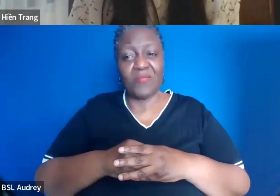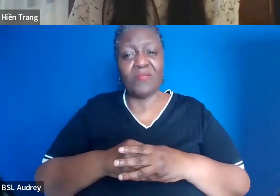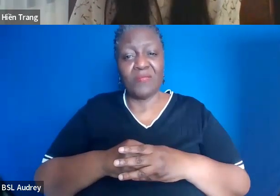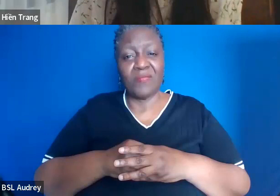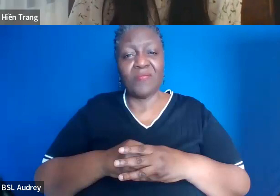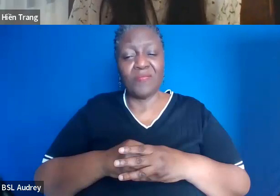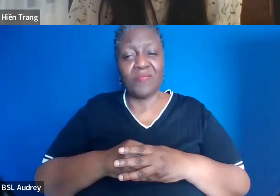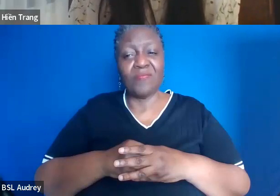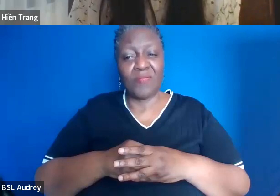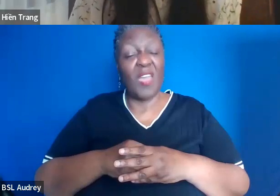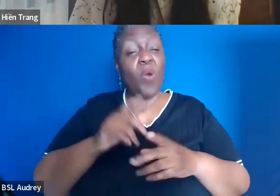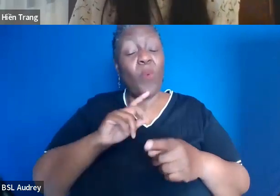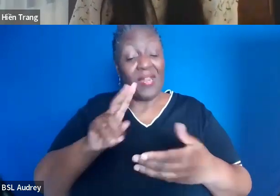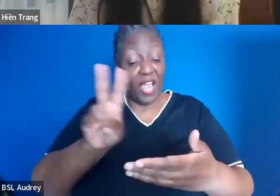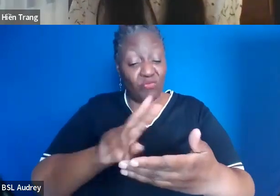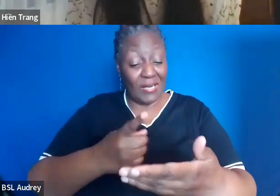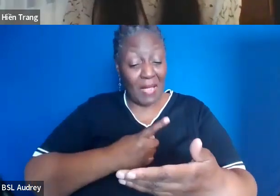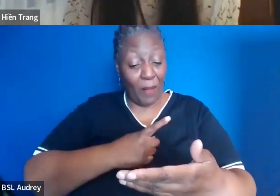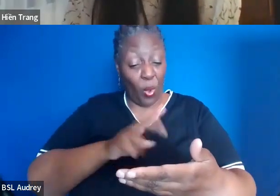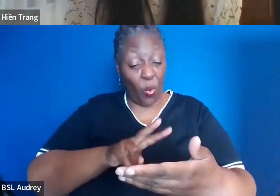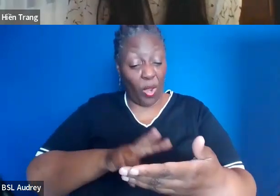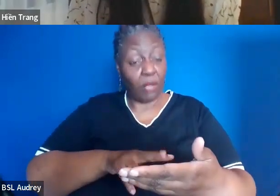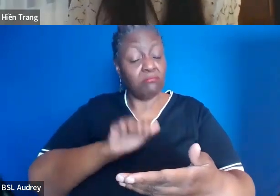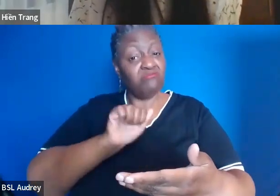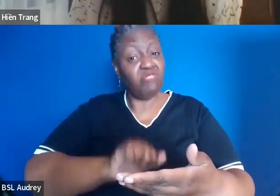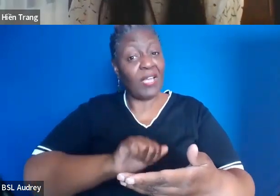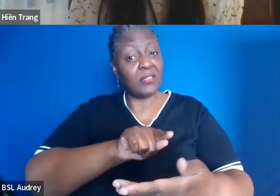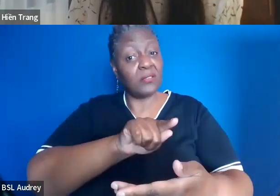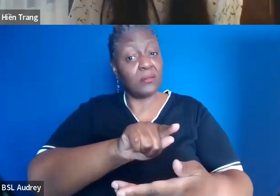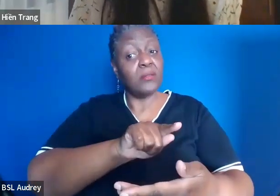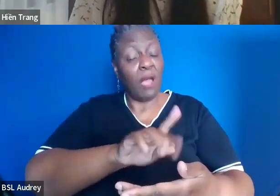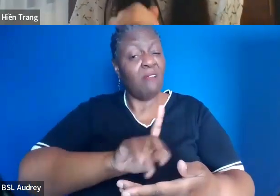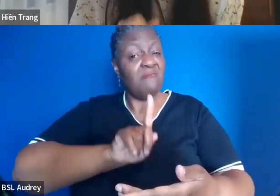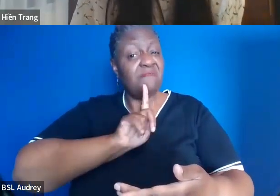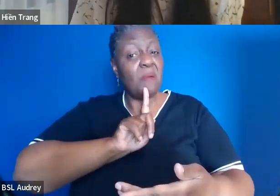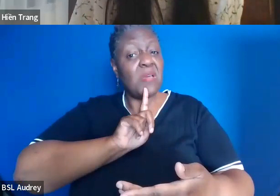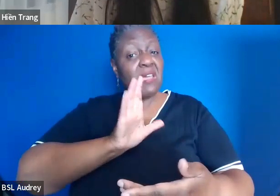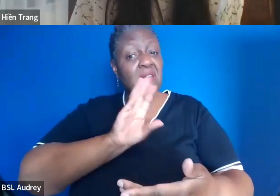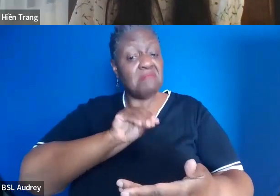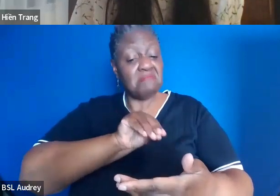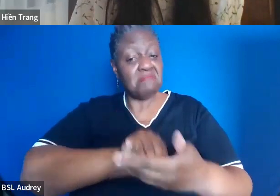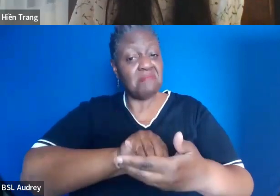my my poems you are right they are very they are very feminine which is something that uh